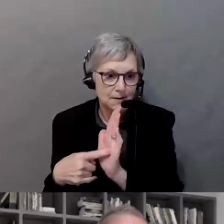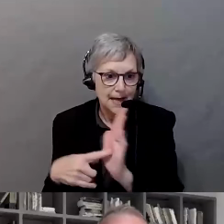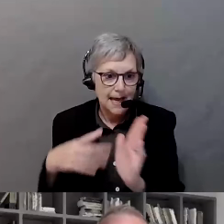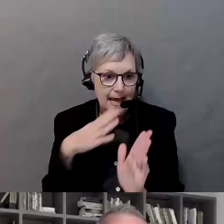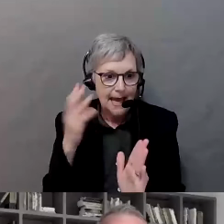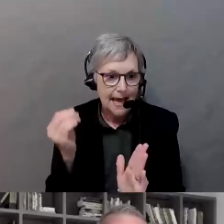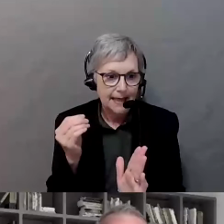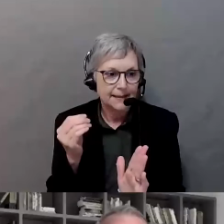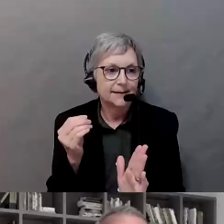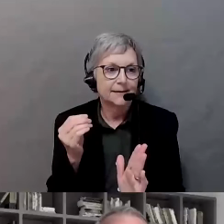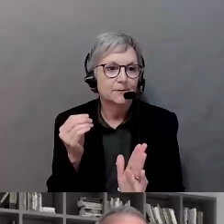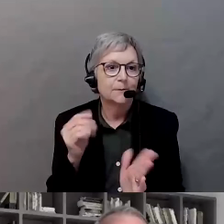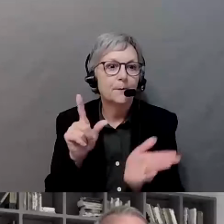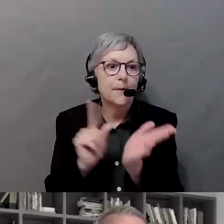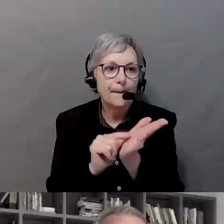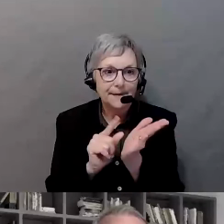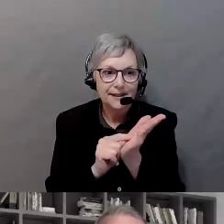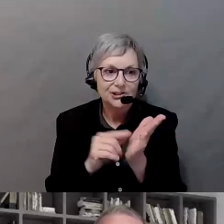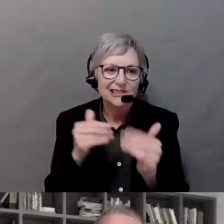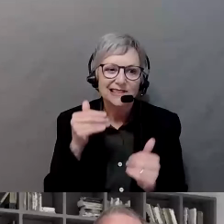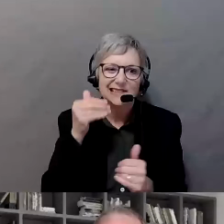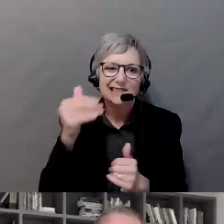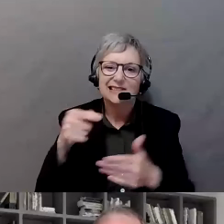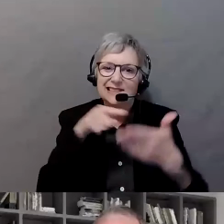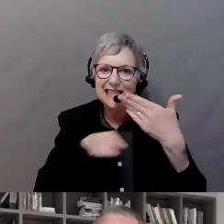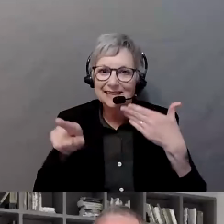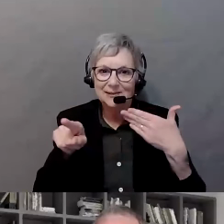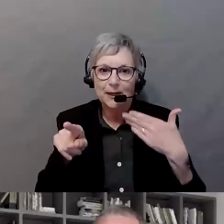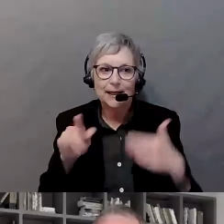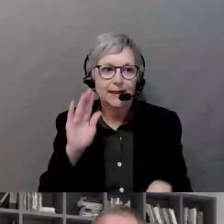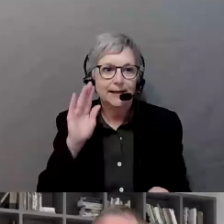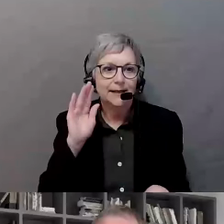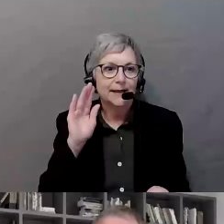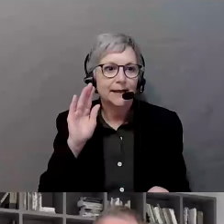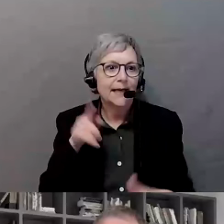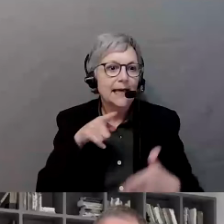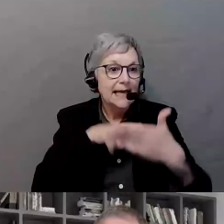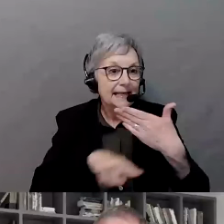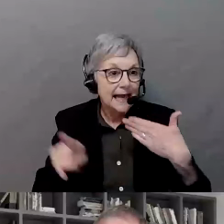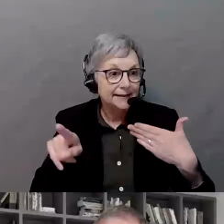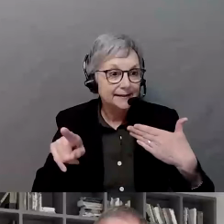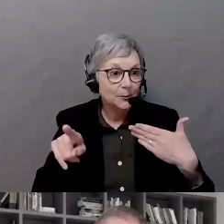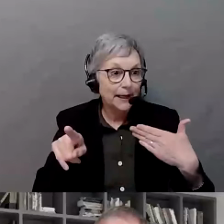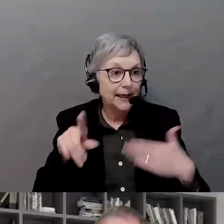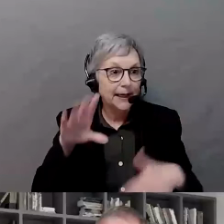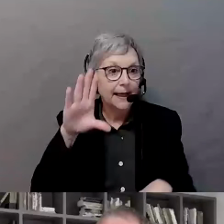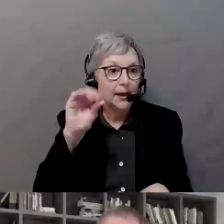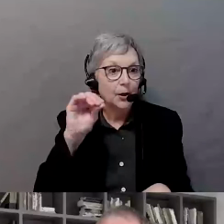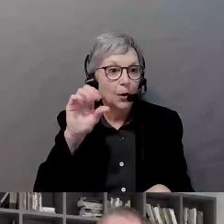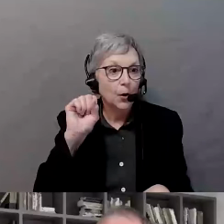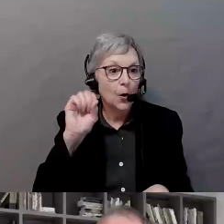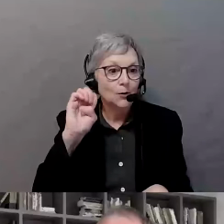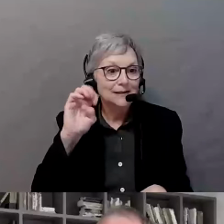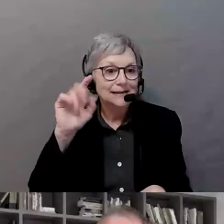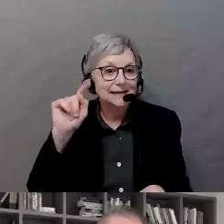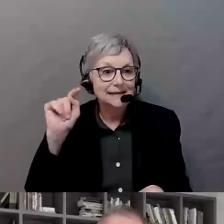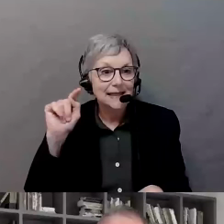NEXT WEEK. AND ALSO NEXT WEEK WE HAVE COSETTE AYELE AND